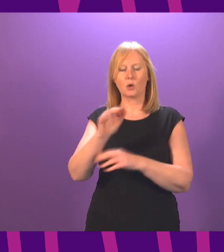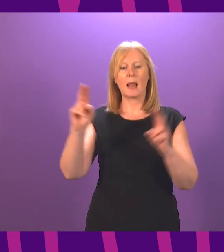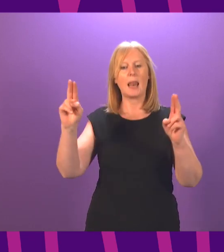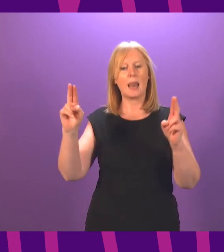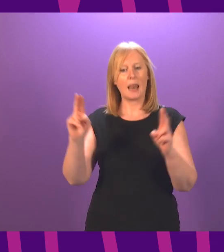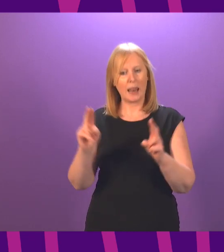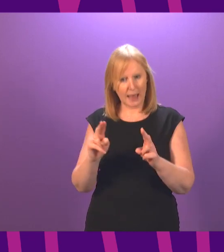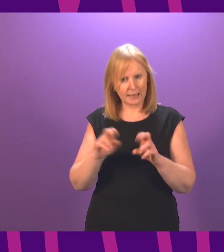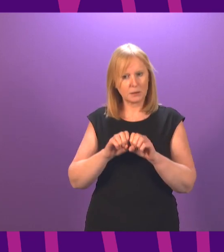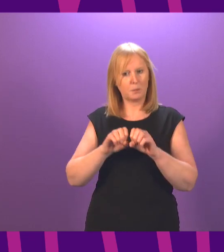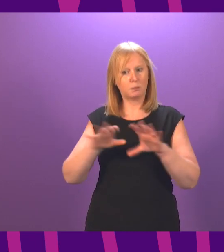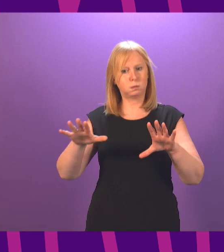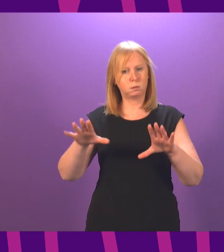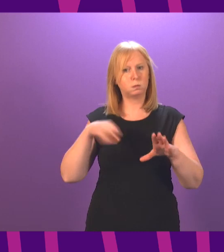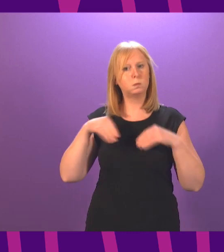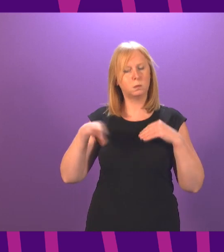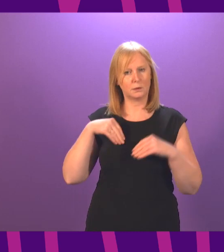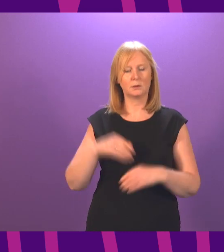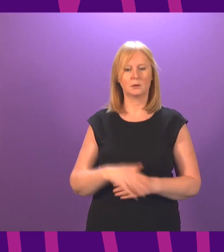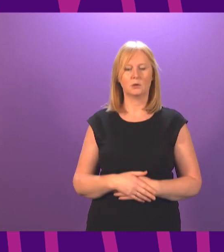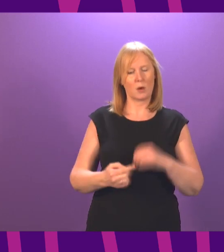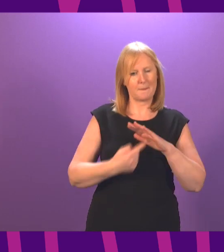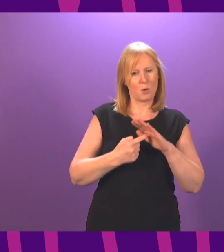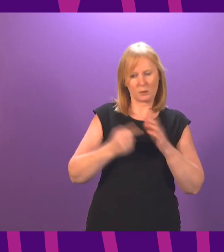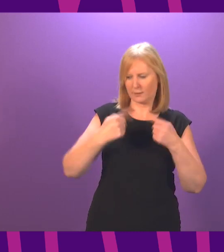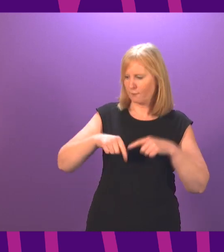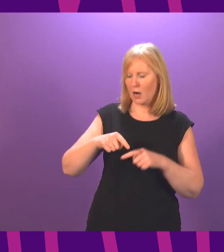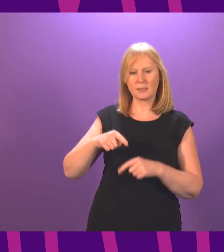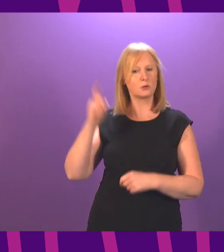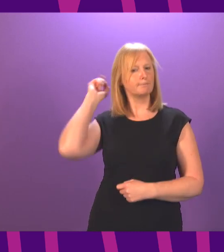it is indoors. That is an important principle for all of us to bear in mind. Guidance for